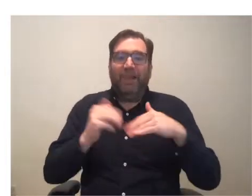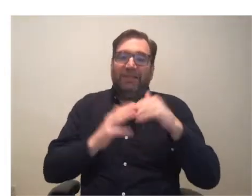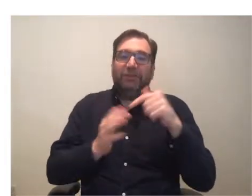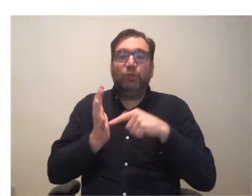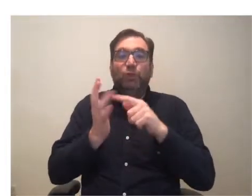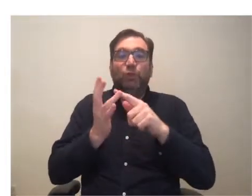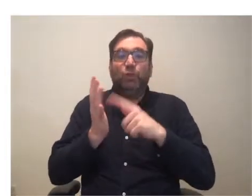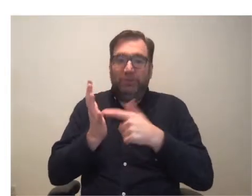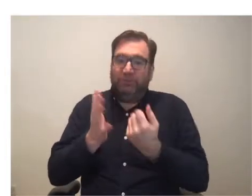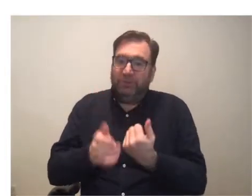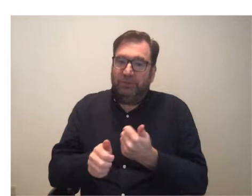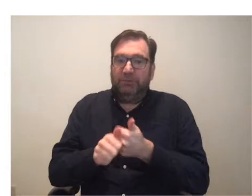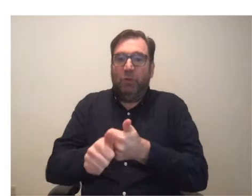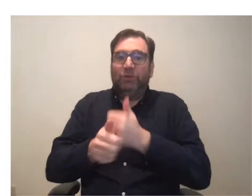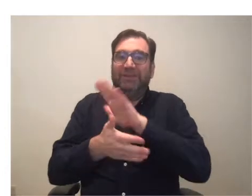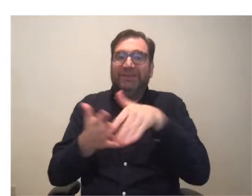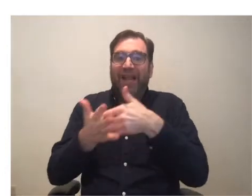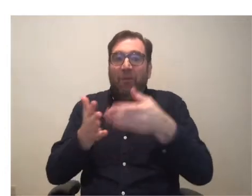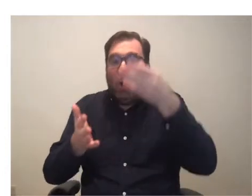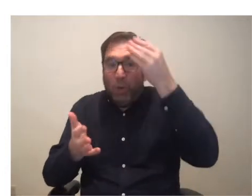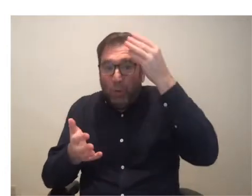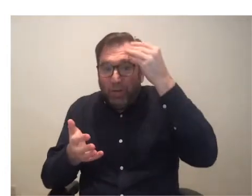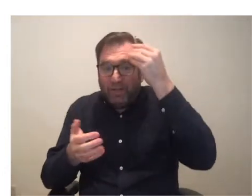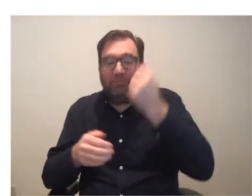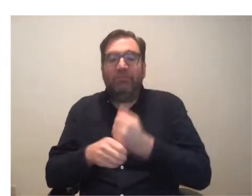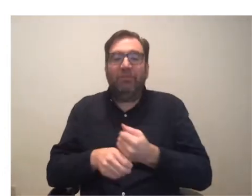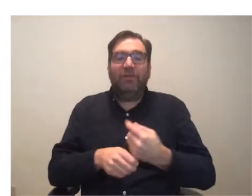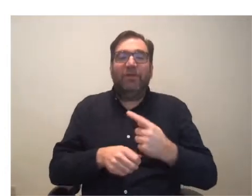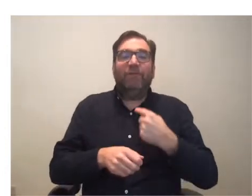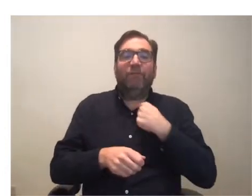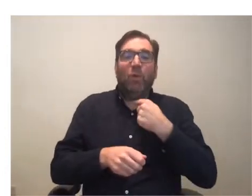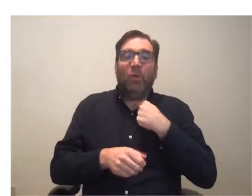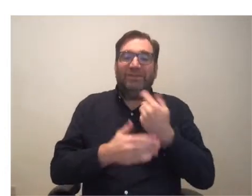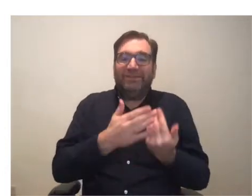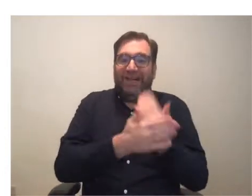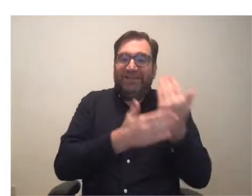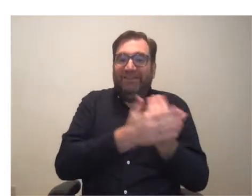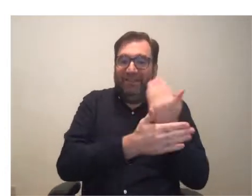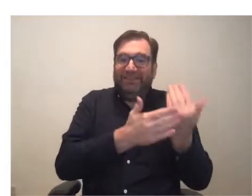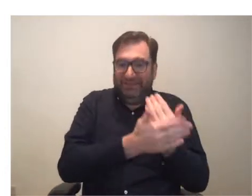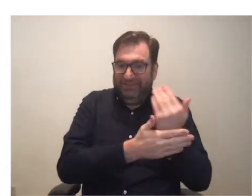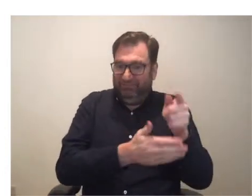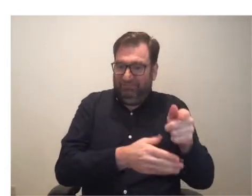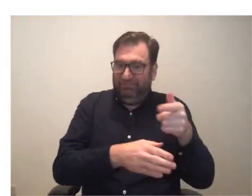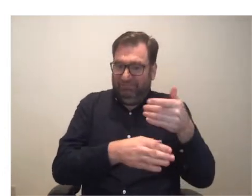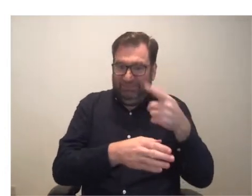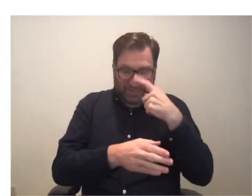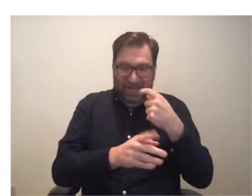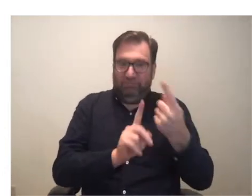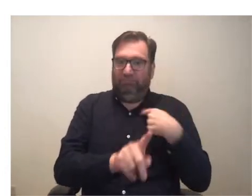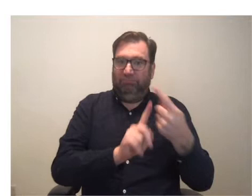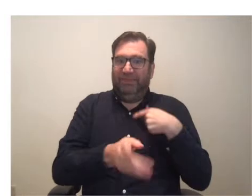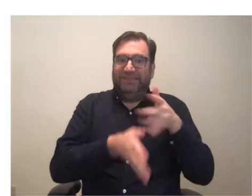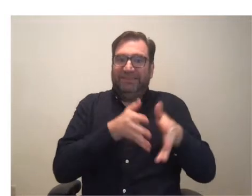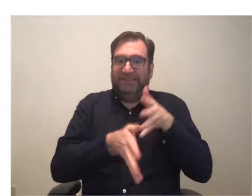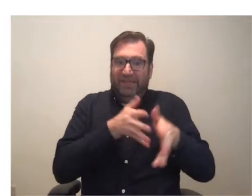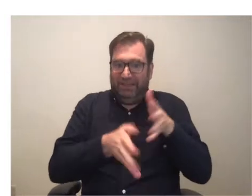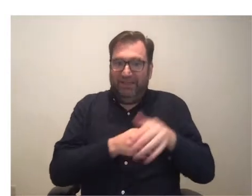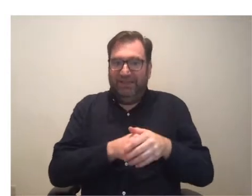building tools to support sign language learning, making voice-activated devices respond to signing,